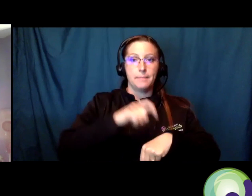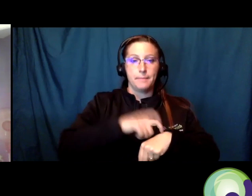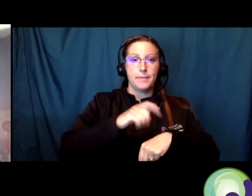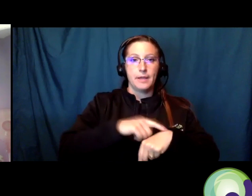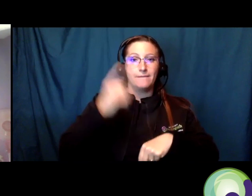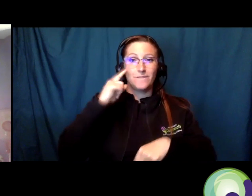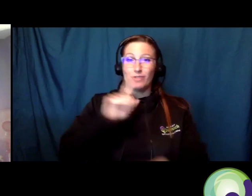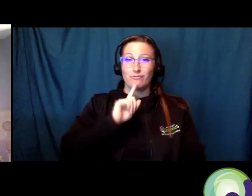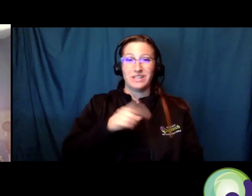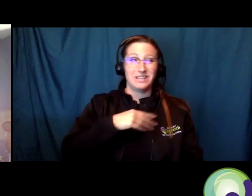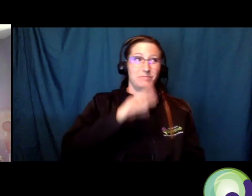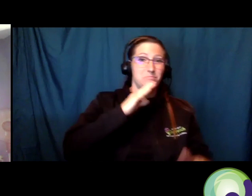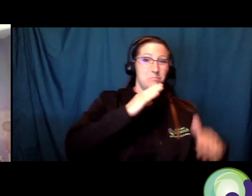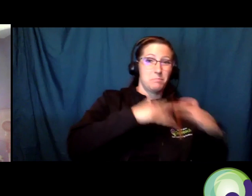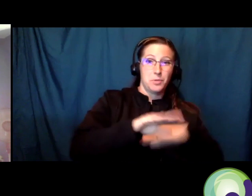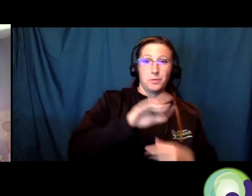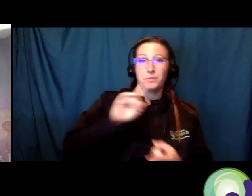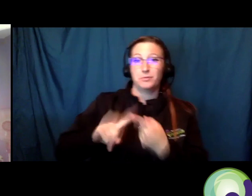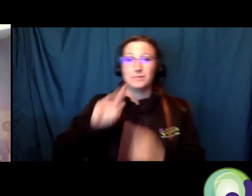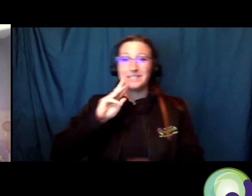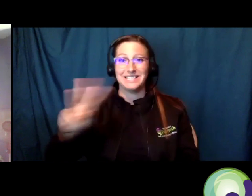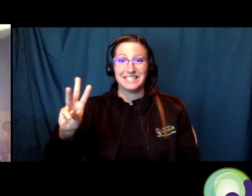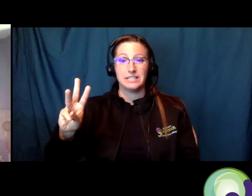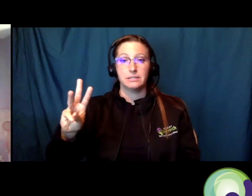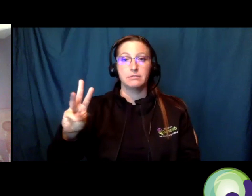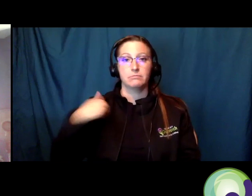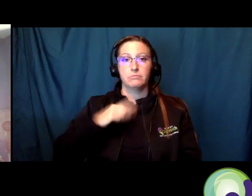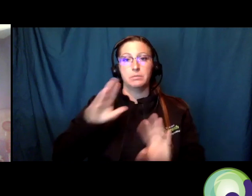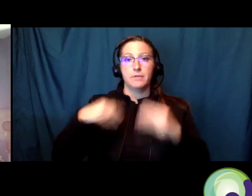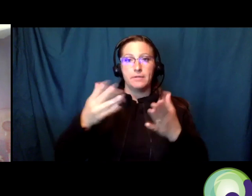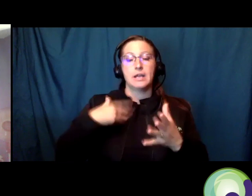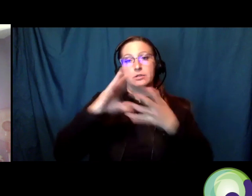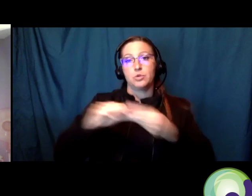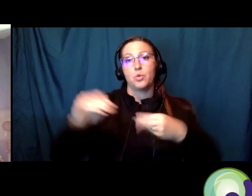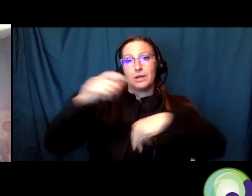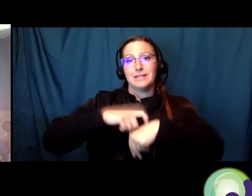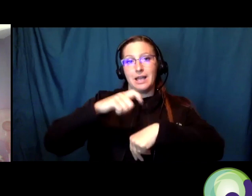six as part of our virtual offerings and I wasn't there but